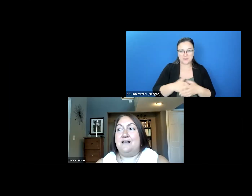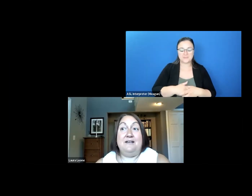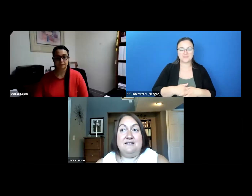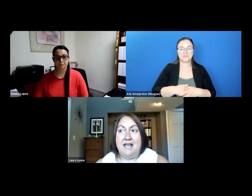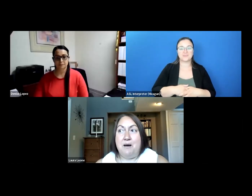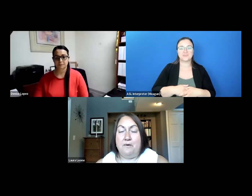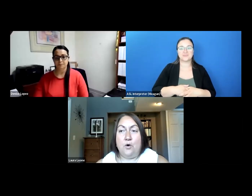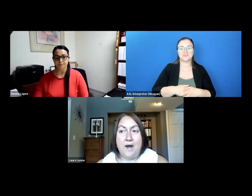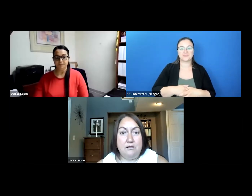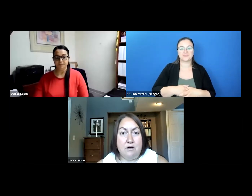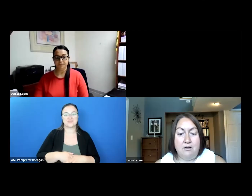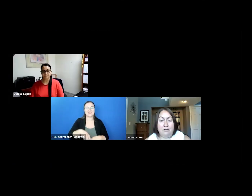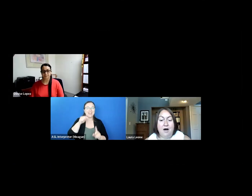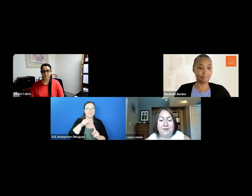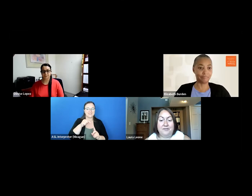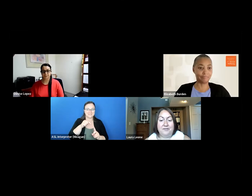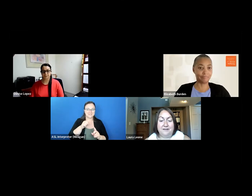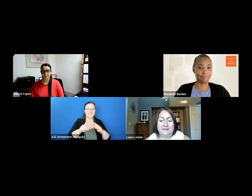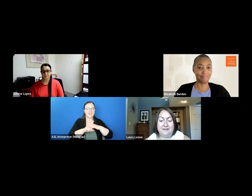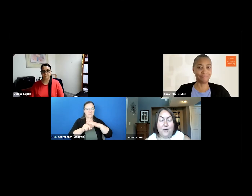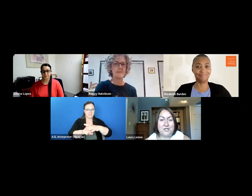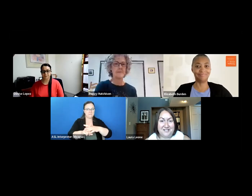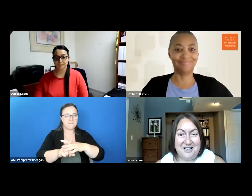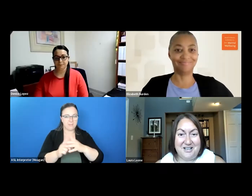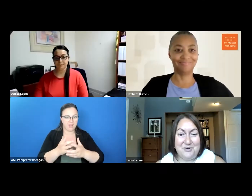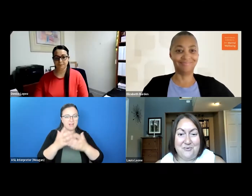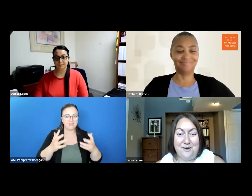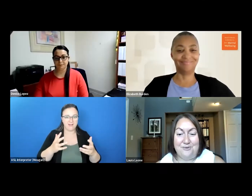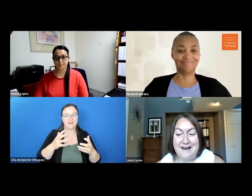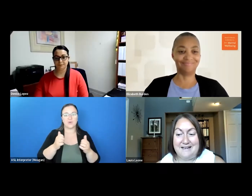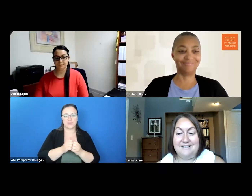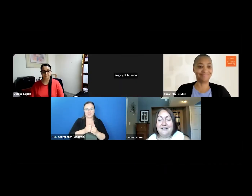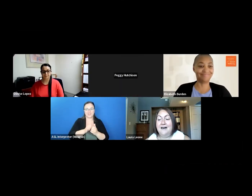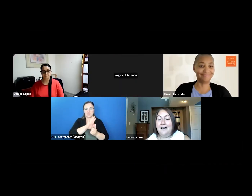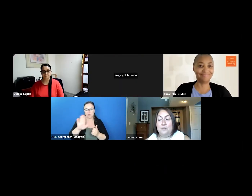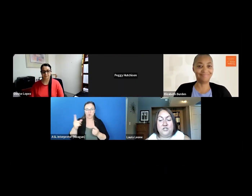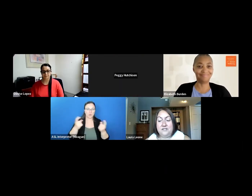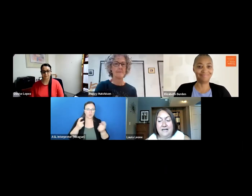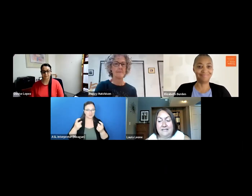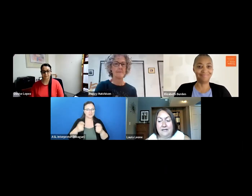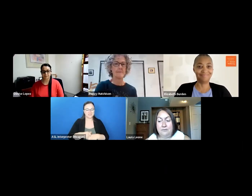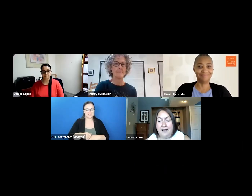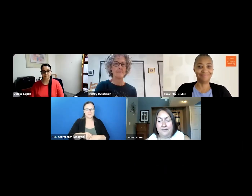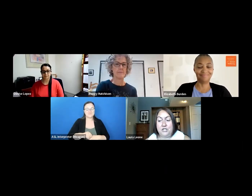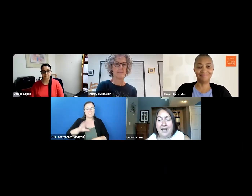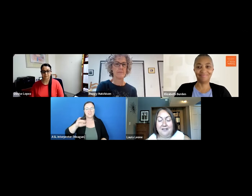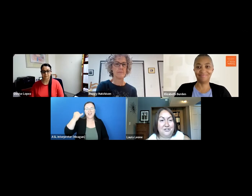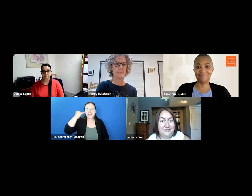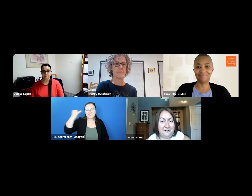and this came up quite a lot with the questions that you all raised was just the idea around the challenges